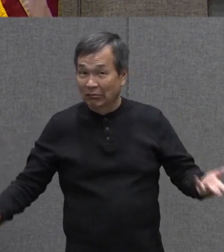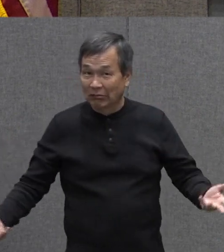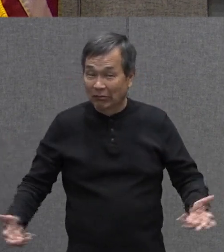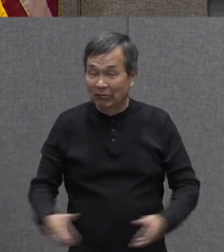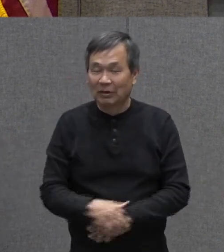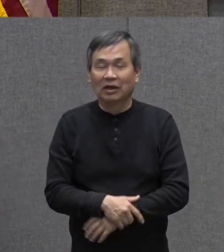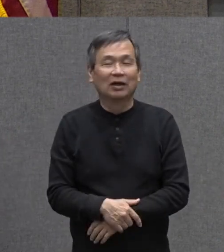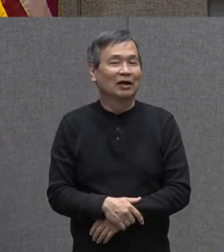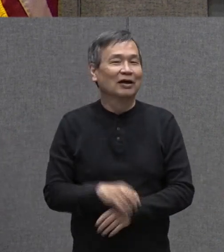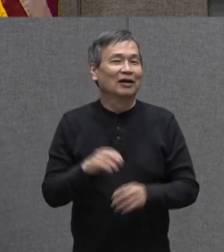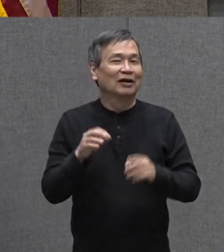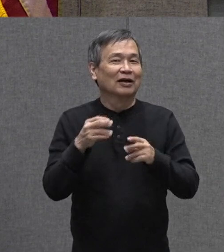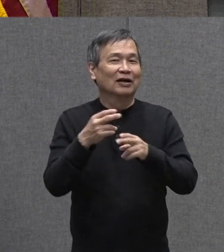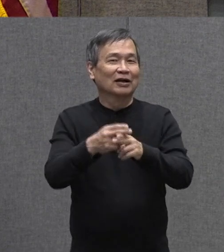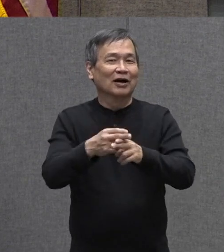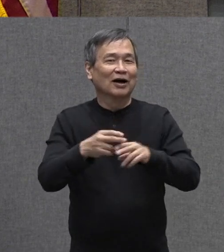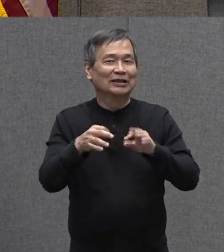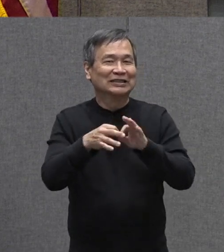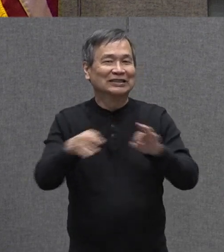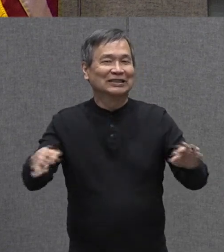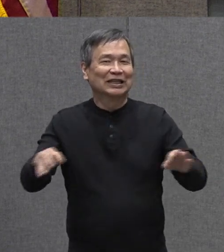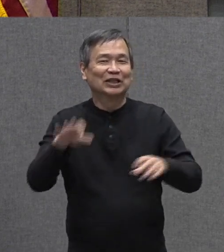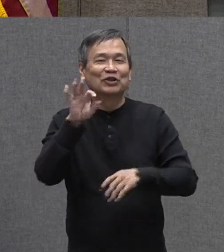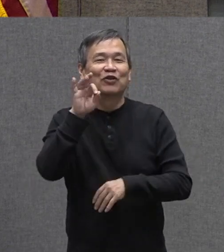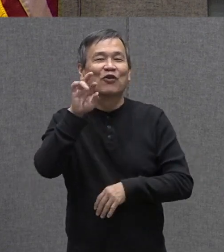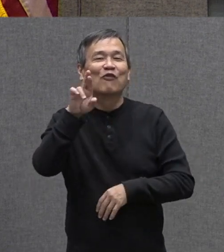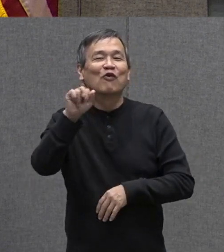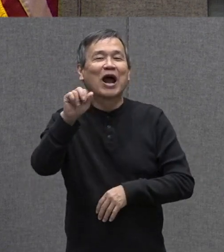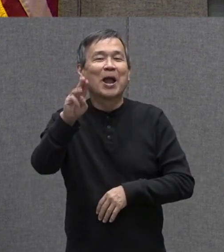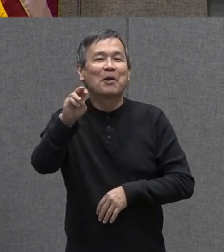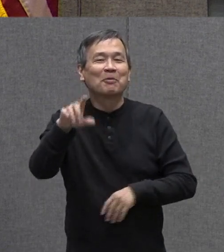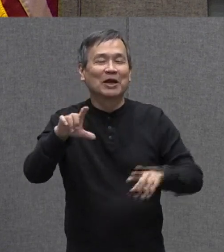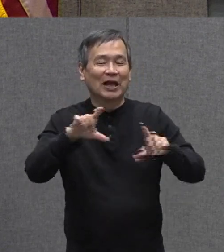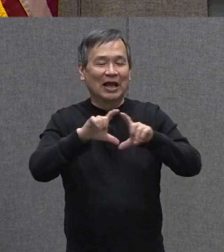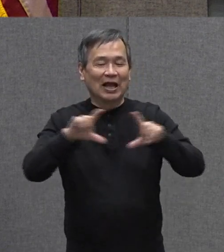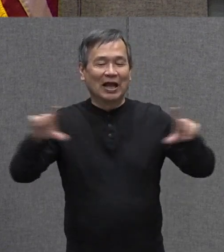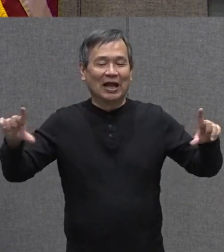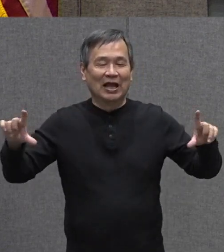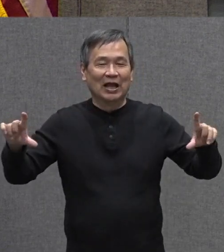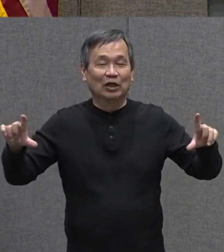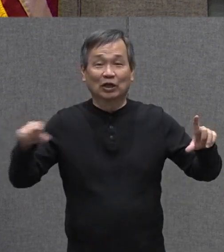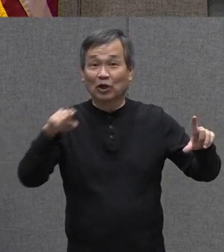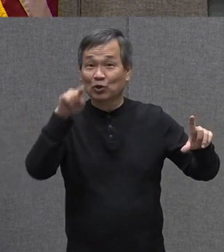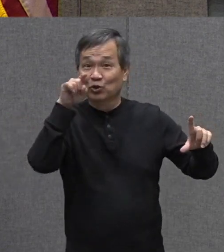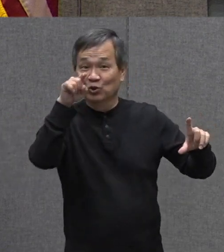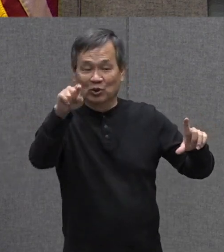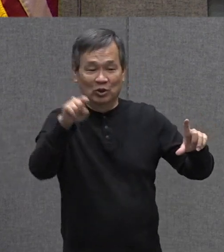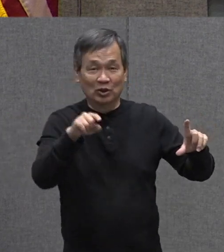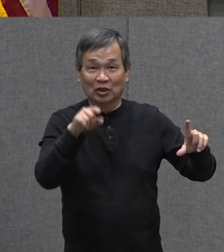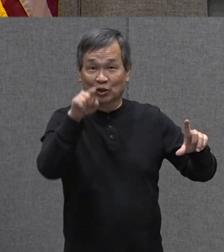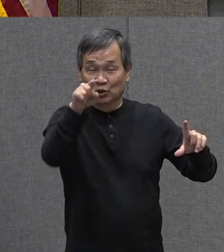This is called a sentence frame. We are going to fill in the blanks with our words.